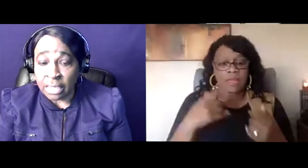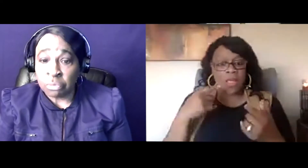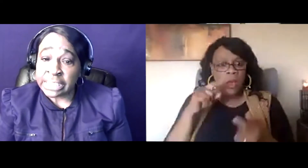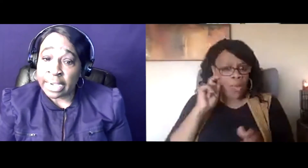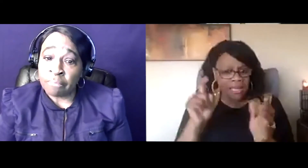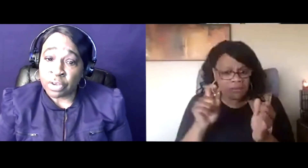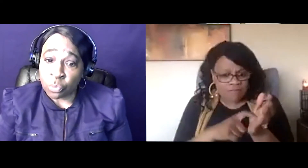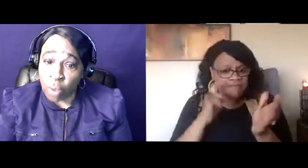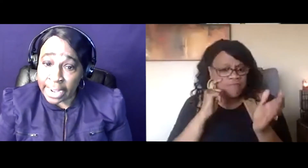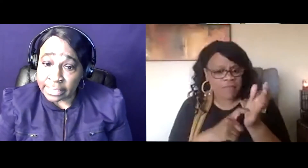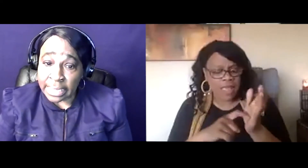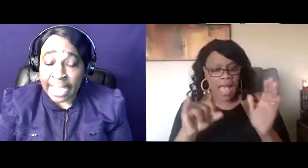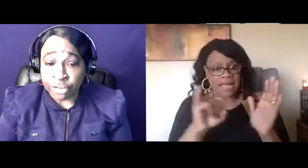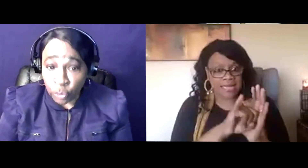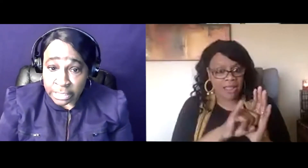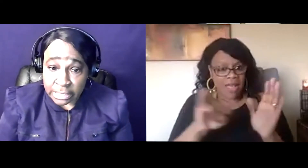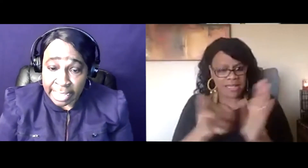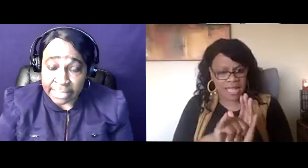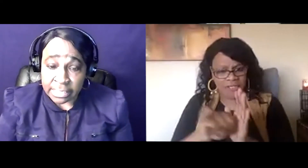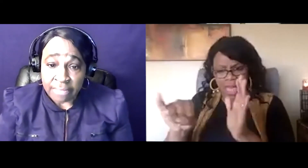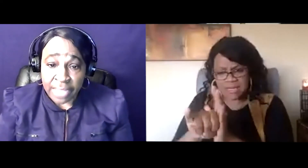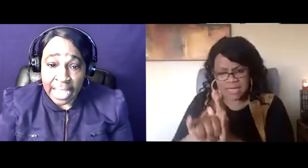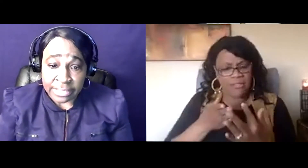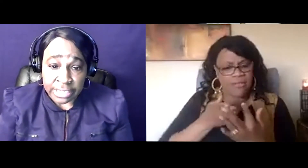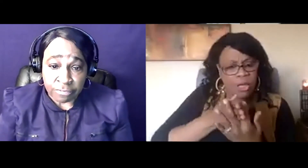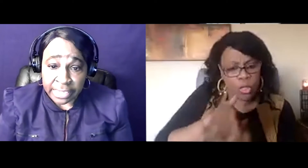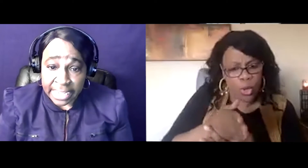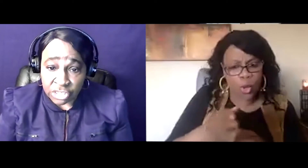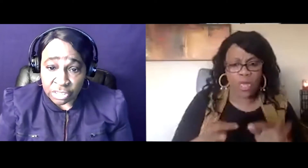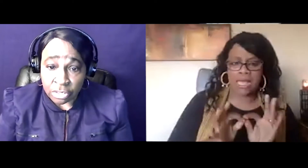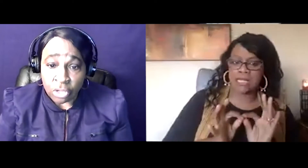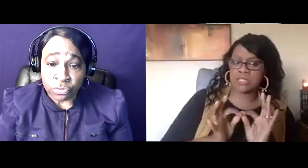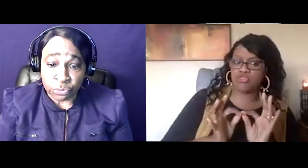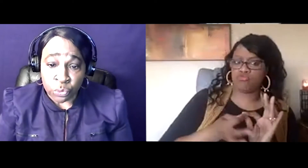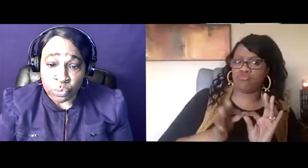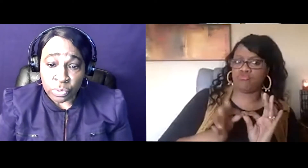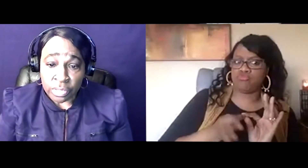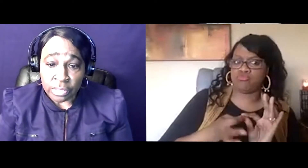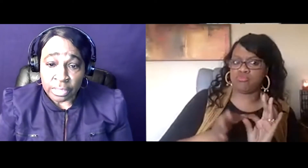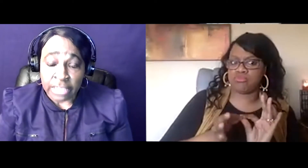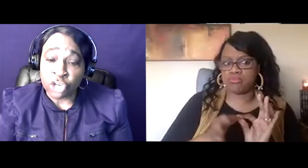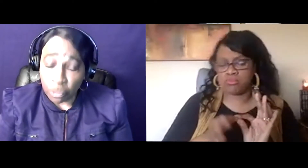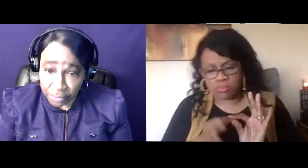It was set up for the whites, and I noticed that the identification through interpreting,